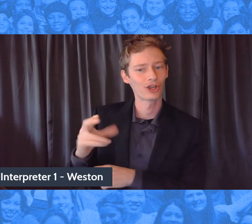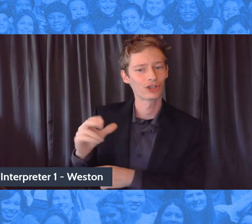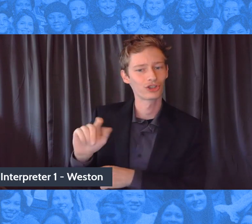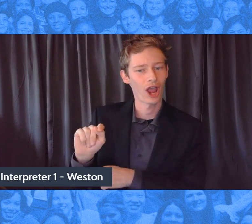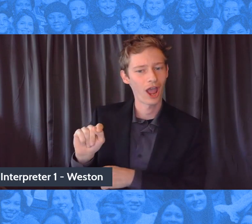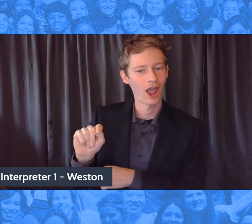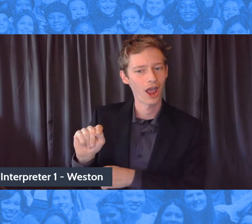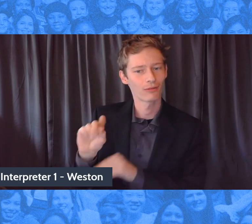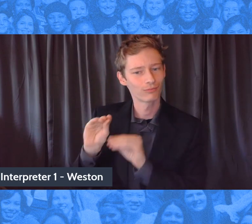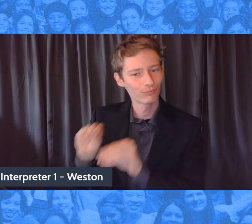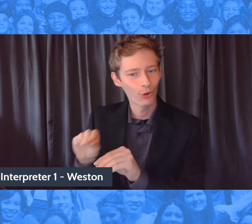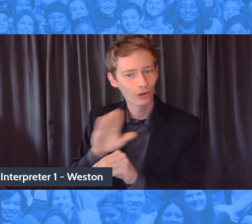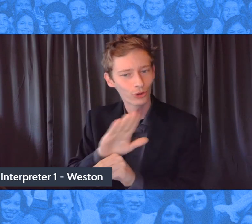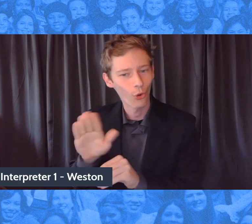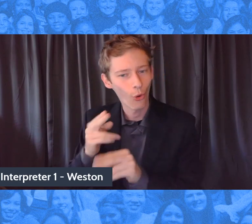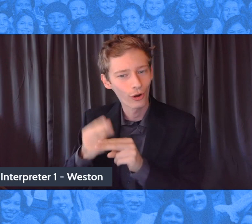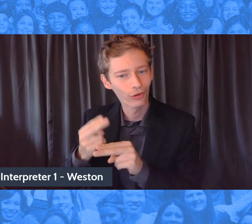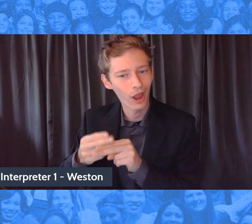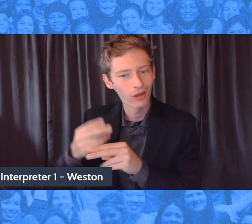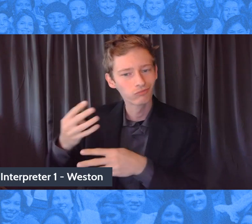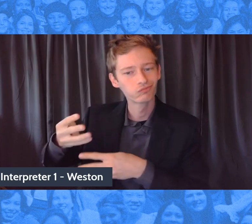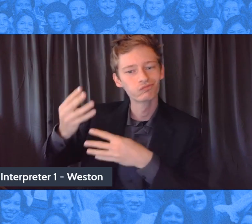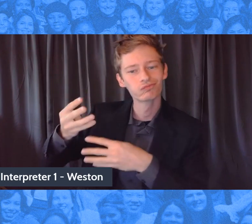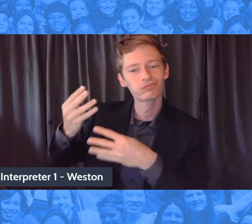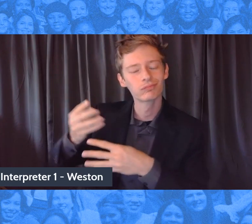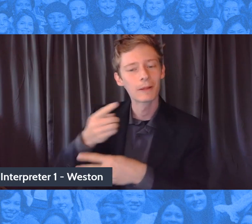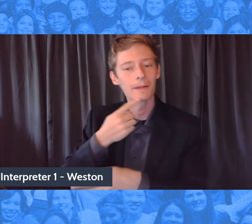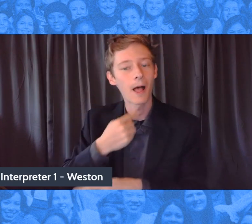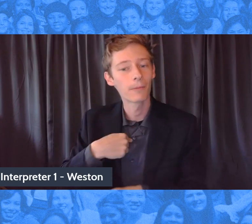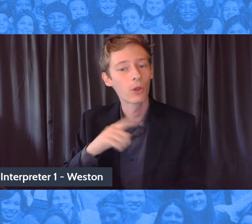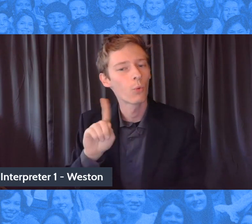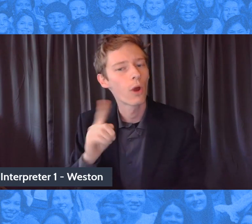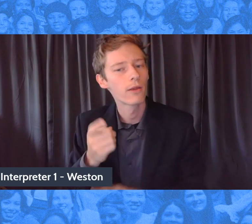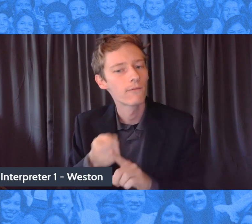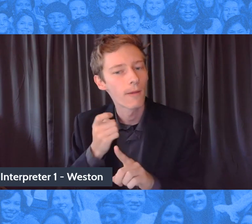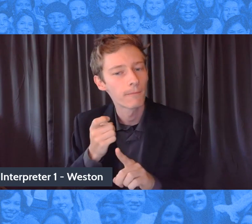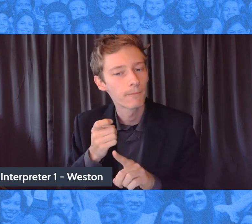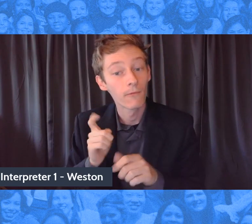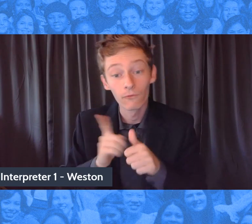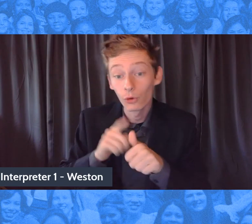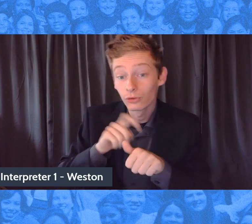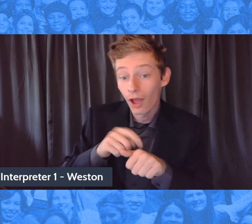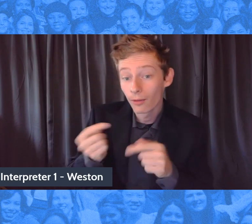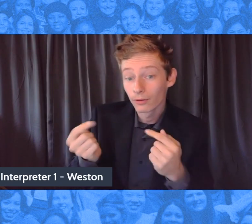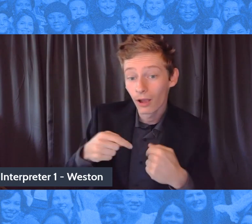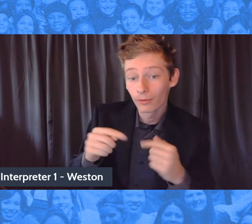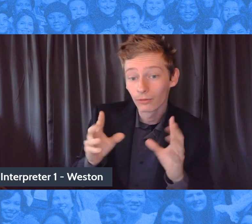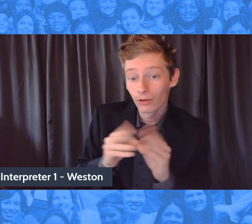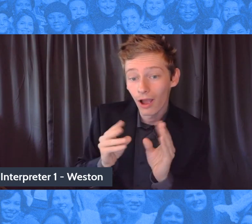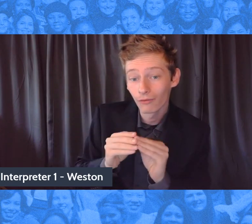whether this is your first women's pre-conference or maybe your second, third, or even fourth, who knows?